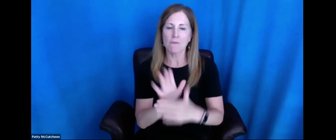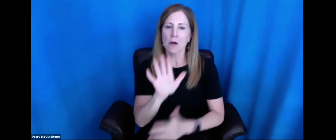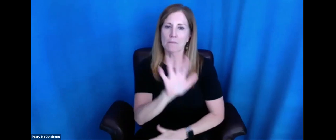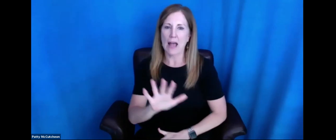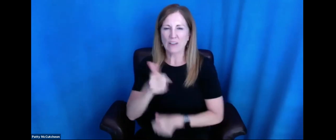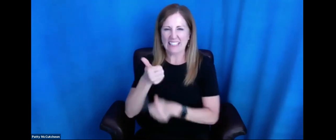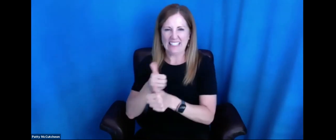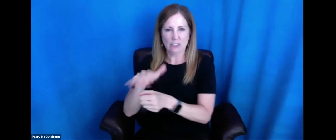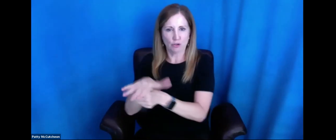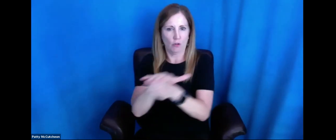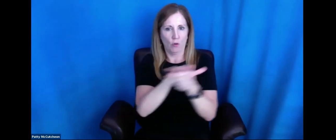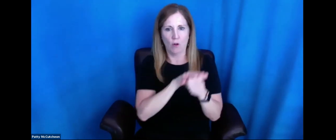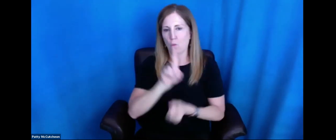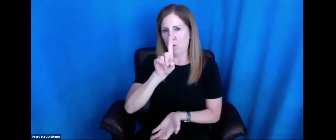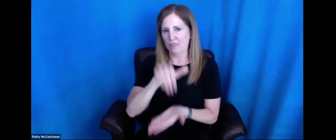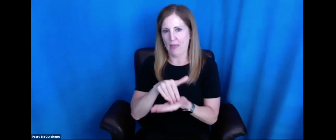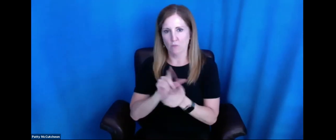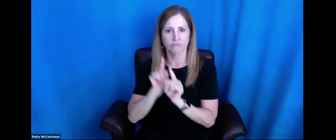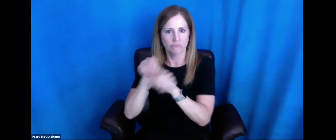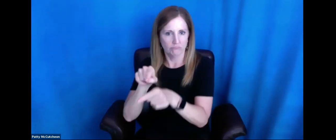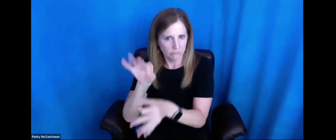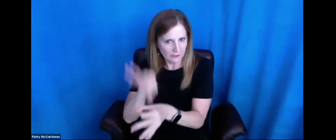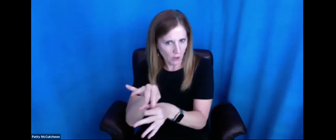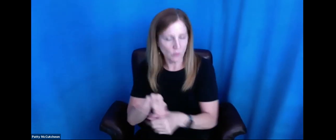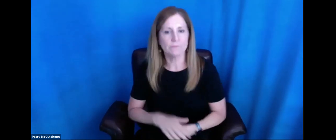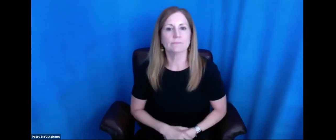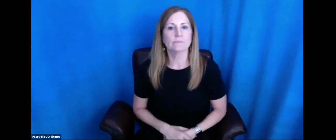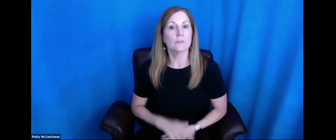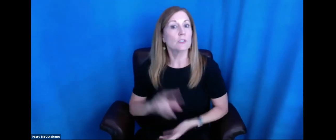So that is 1,000 people, and their droplets,